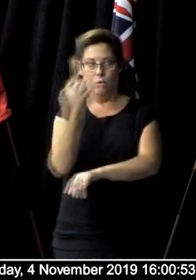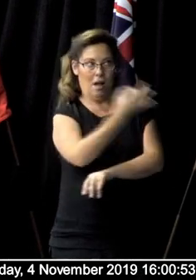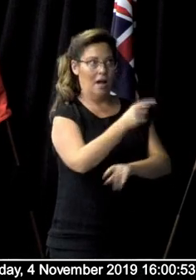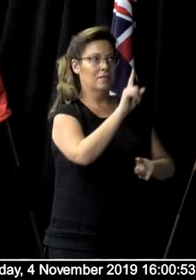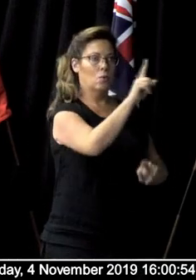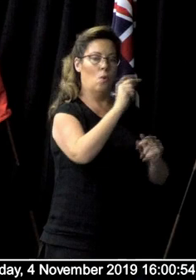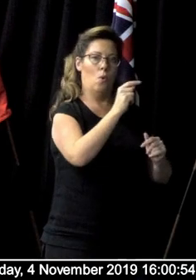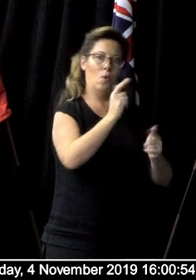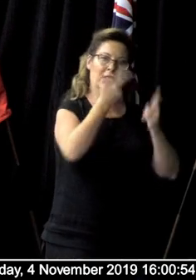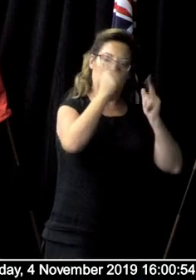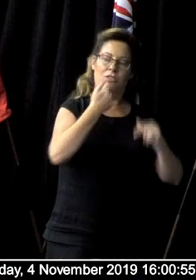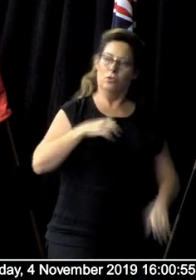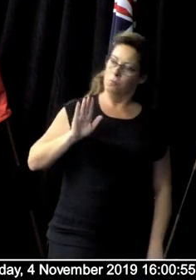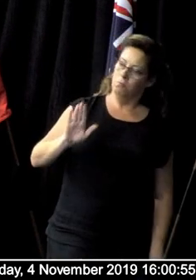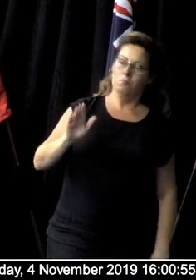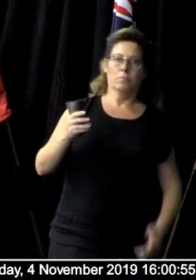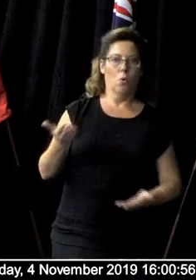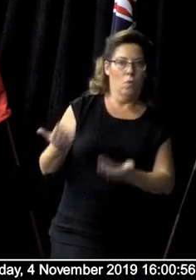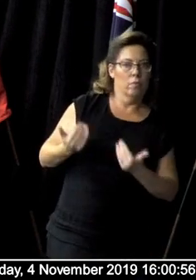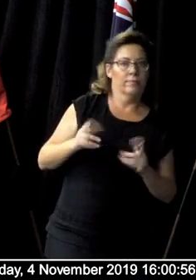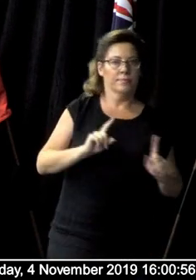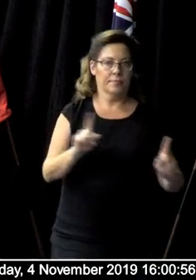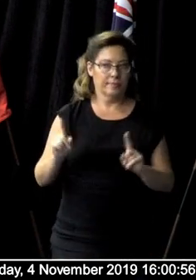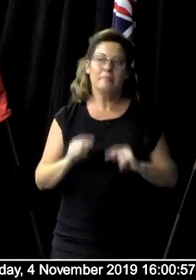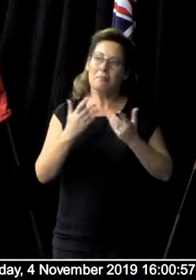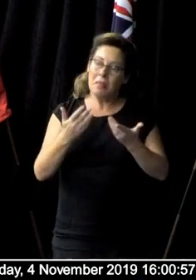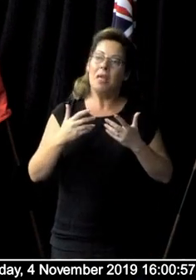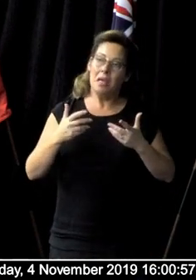So this is work I think, that is happening in Queensland around school improvement